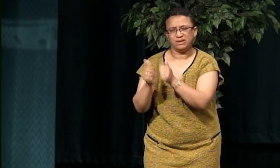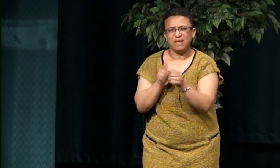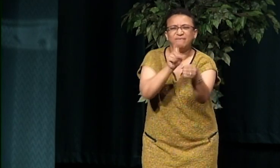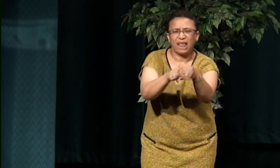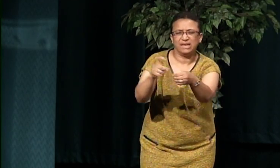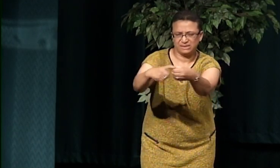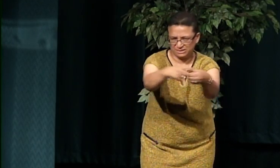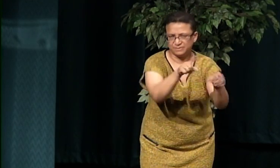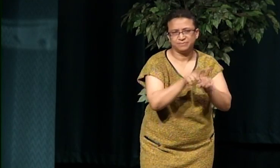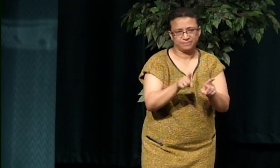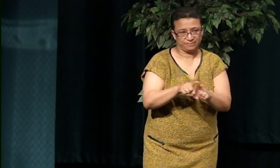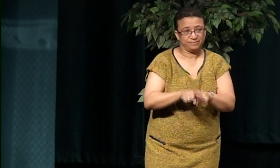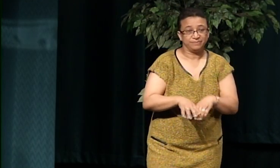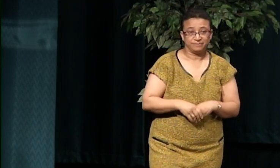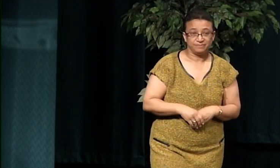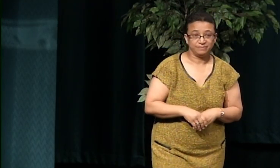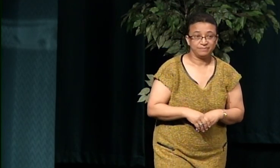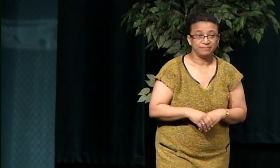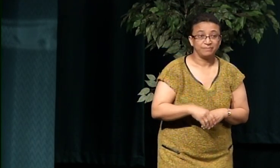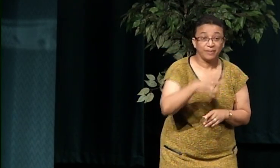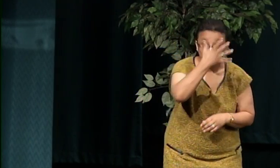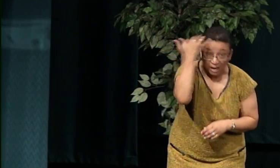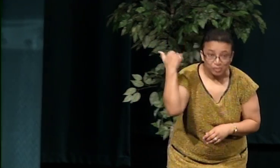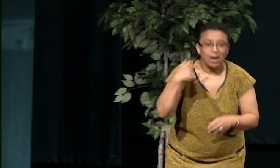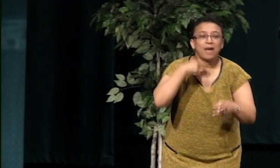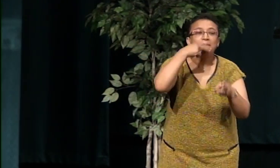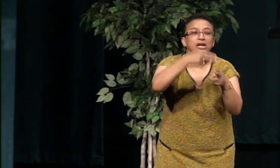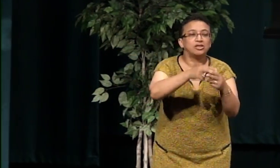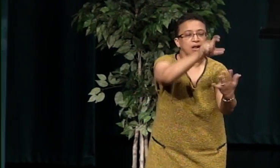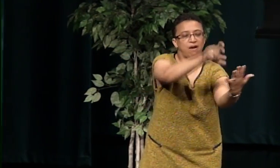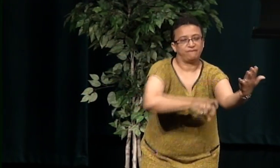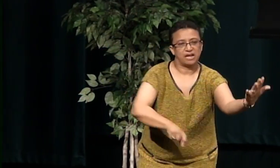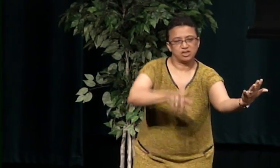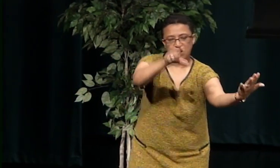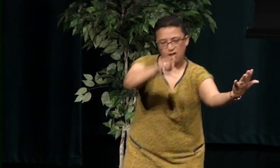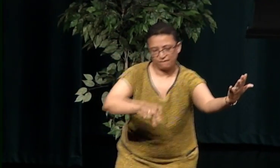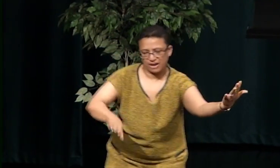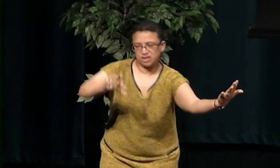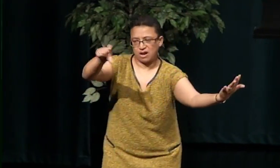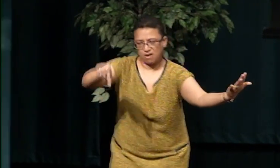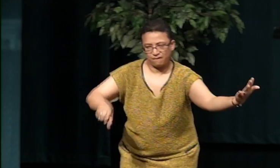and other partners and affiliates.